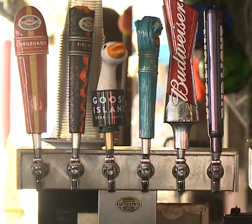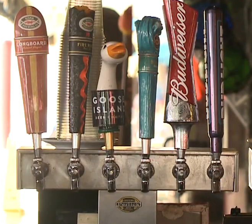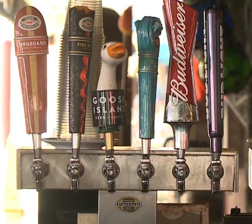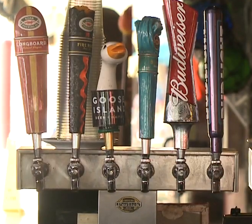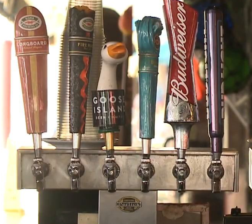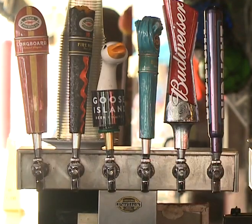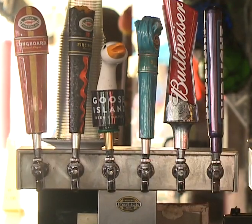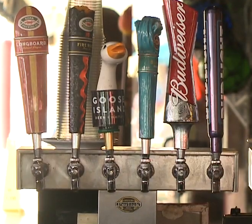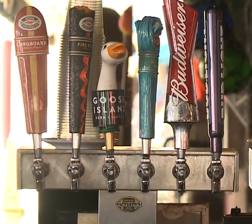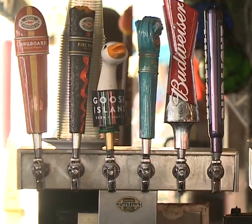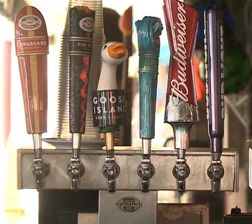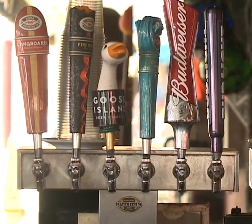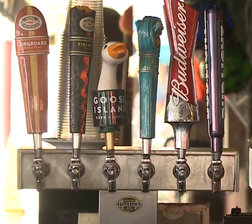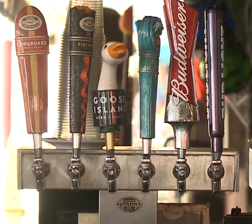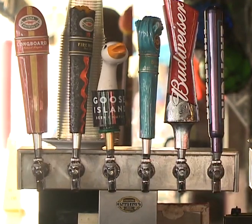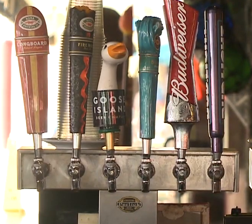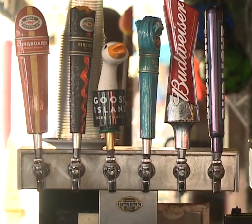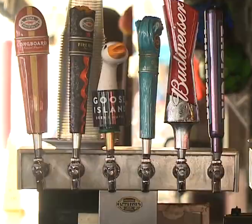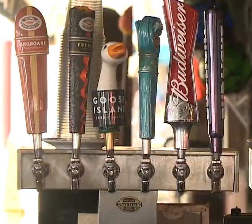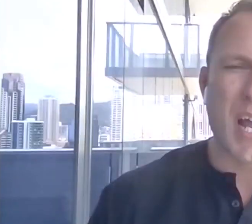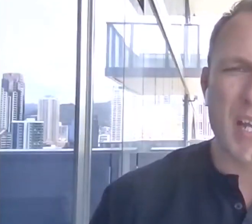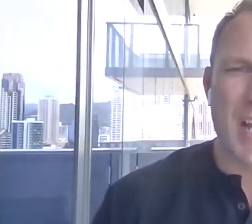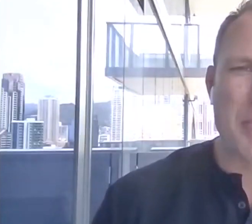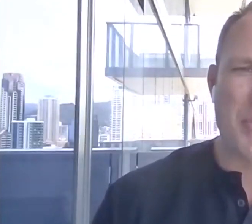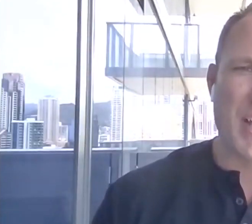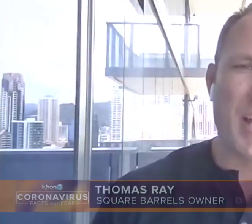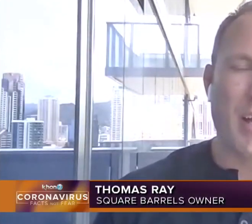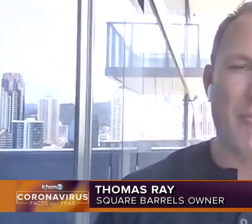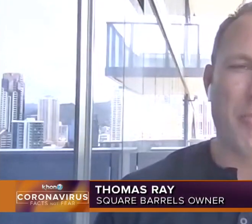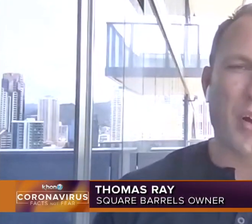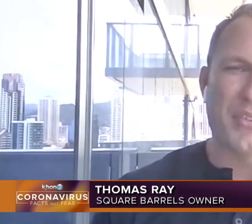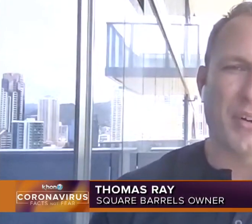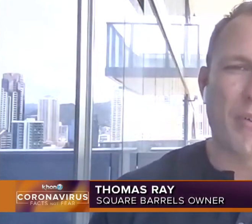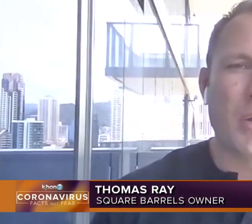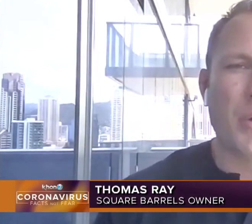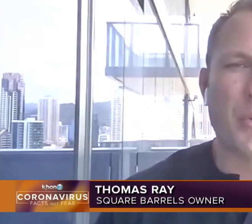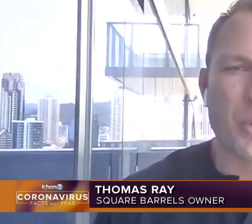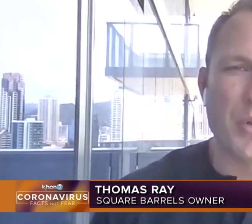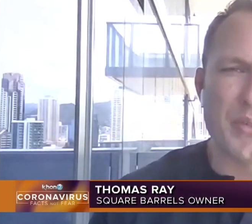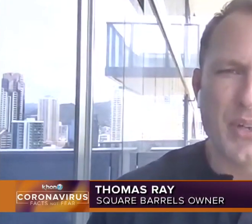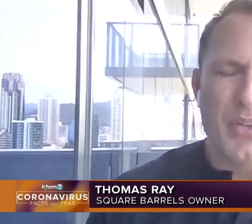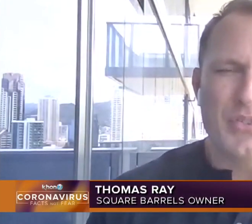INDUSTRY. "THE MAYOR SAID 99% OF BARS ARE FOLLOWING THE RULES, SO WHY PUNISH 100% OF THE BARS IF YOUR MARGIN OF ERROR IS ONLY 1% OF THE PEOPLE BREAKING THE RULES, IT DOESN'T SEEM FAIR TO ME." CALDWELL SAYS PUBS WITH A RESTAURANT COMPONENT COULD